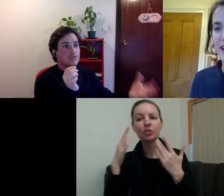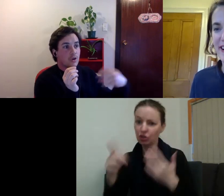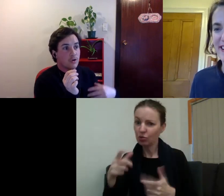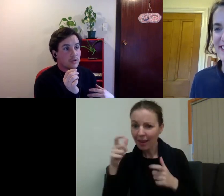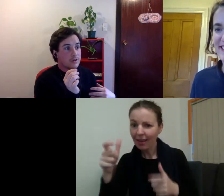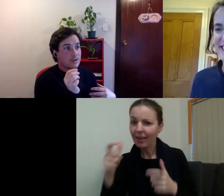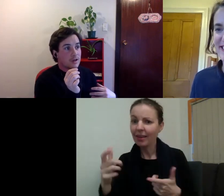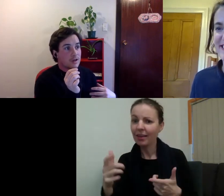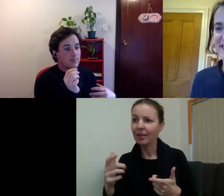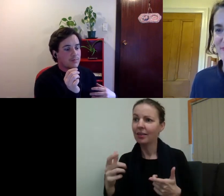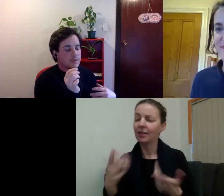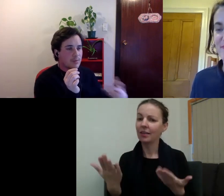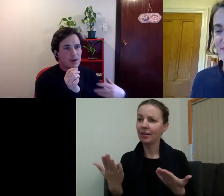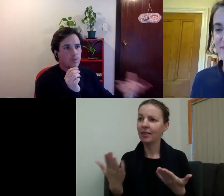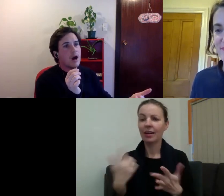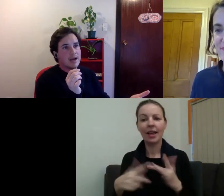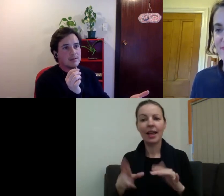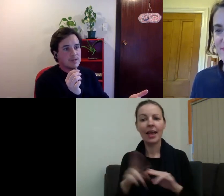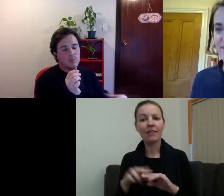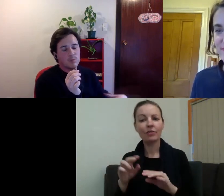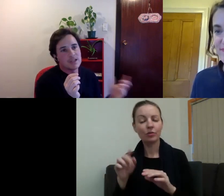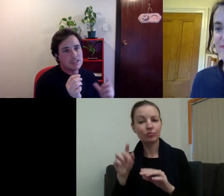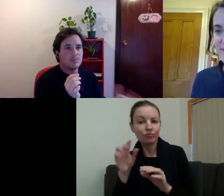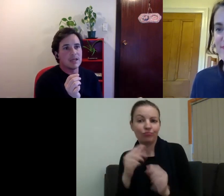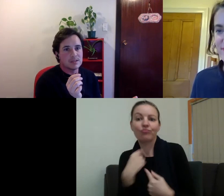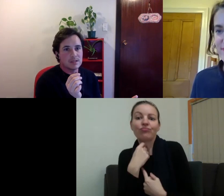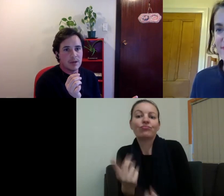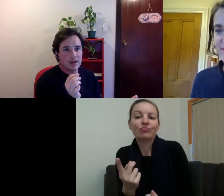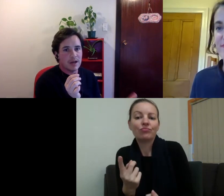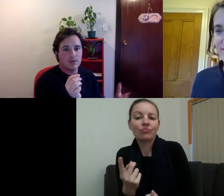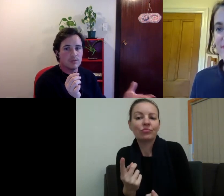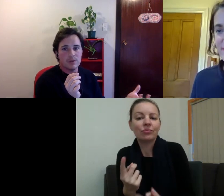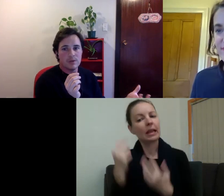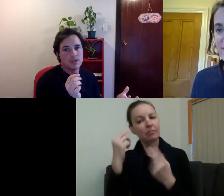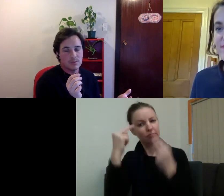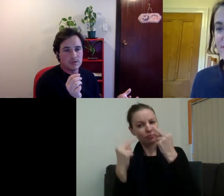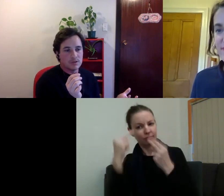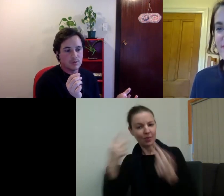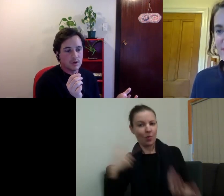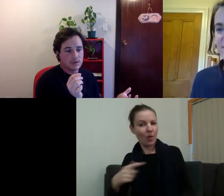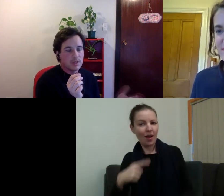If you don't, think about why and what that means about you experience the world.